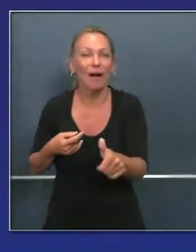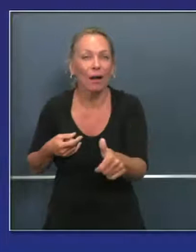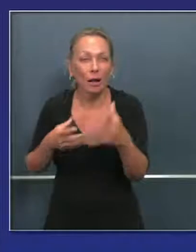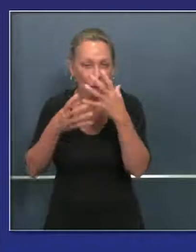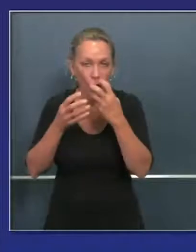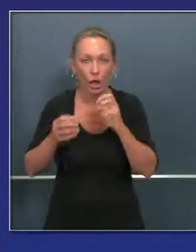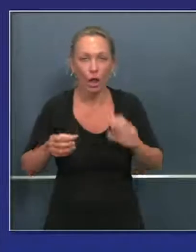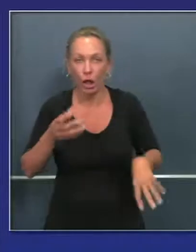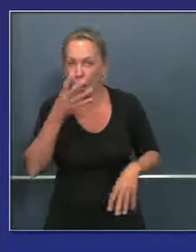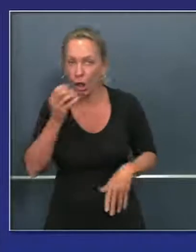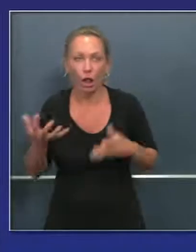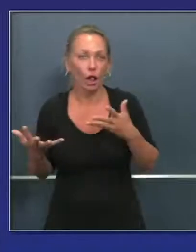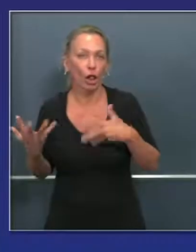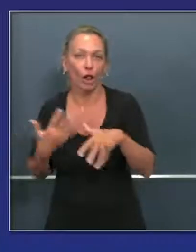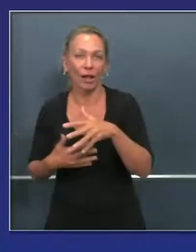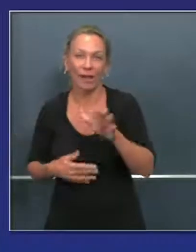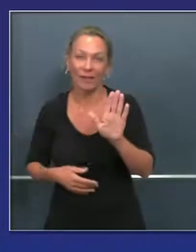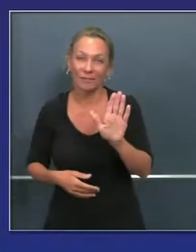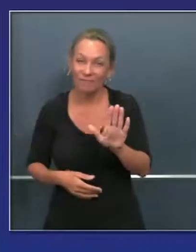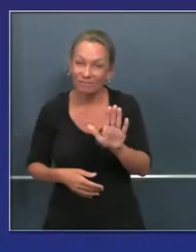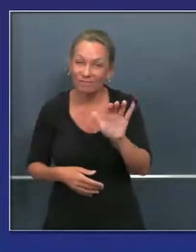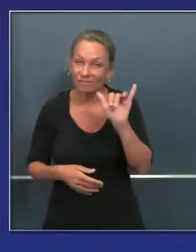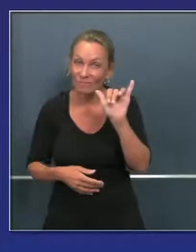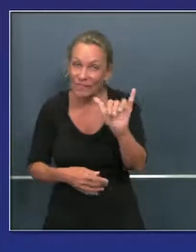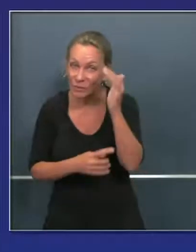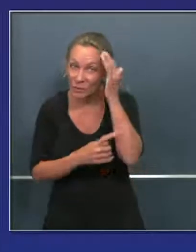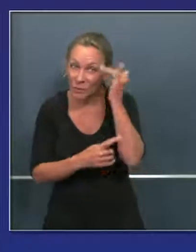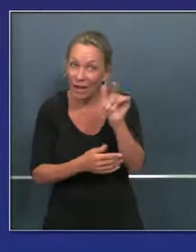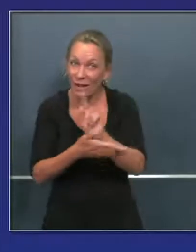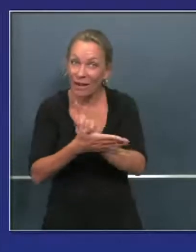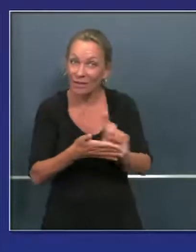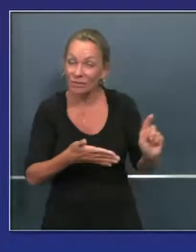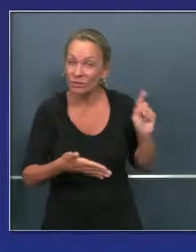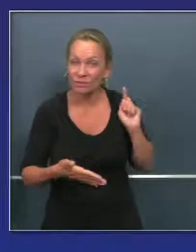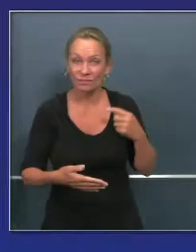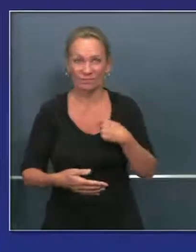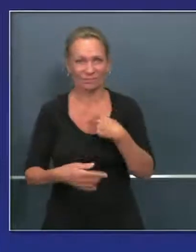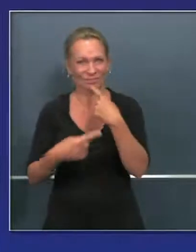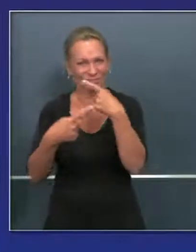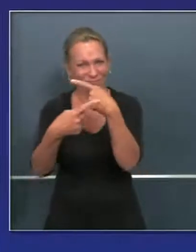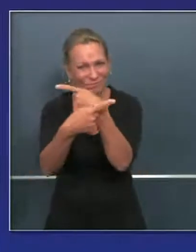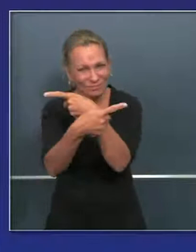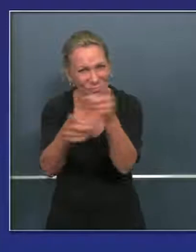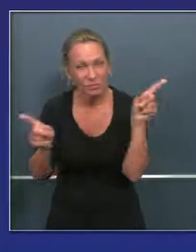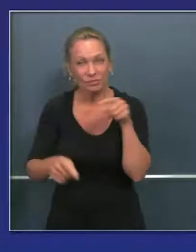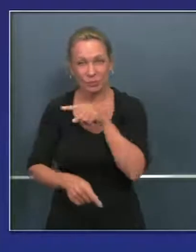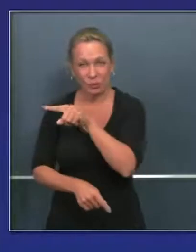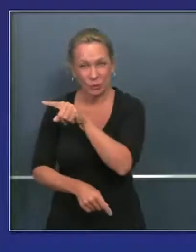masks in the state of California help mitigate the spread we need to take further steps and